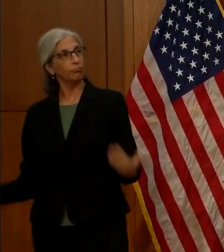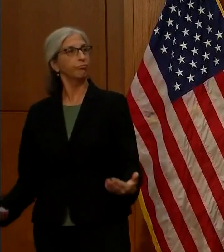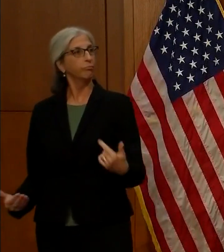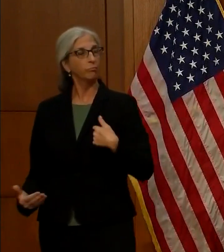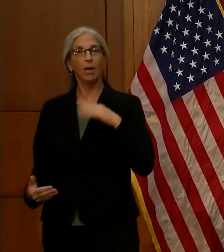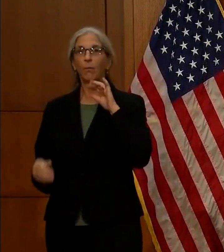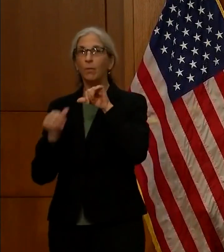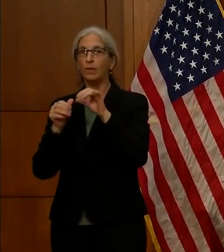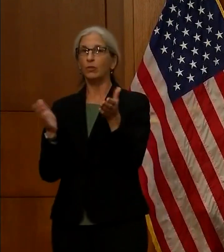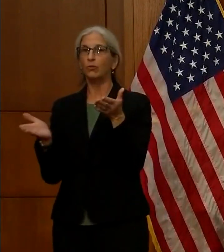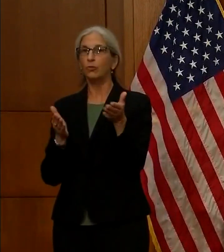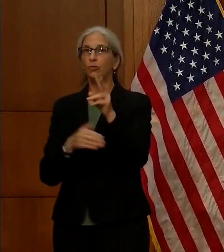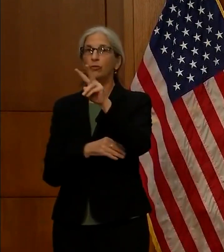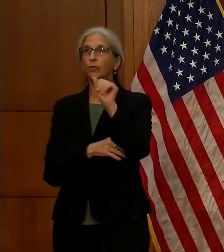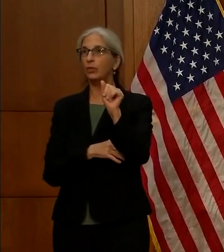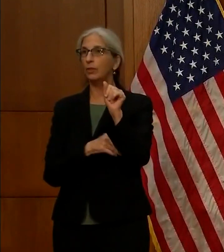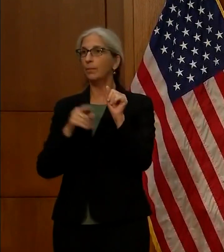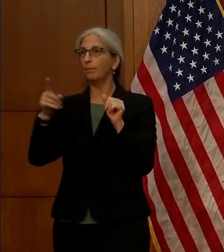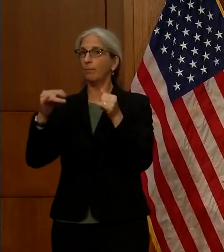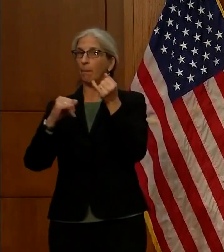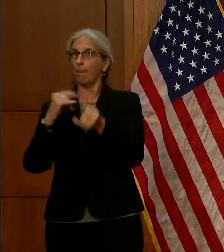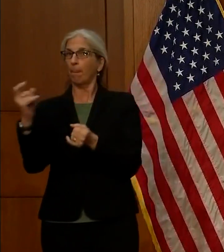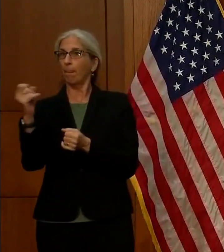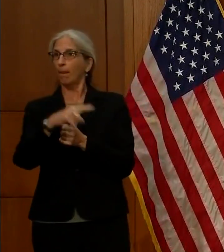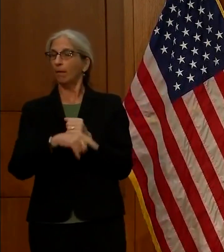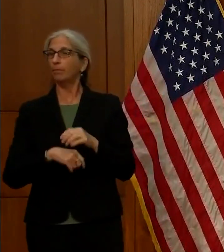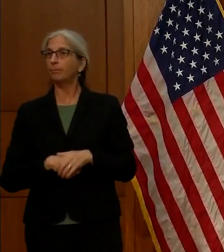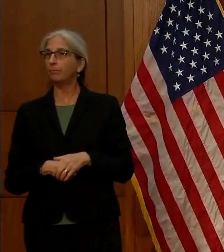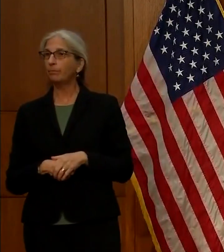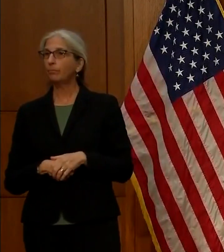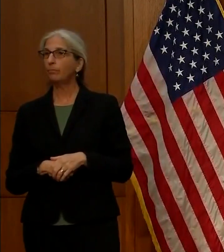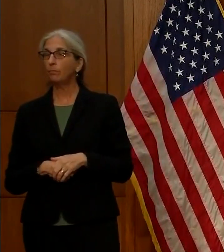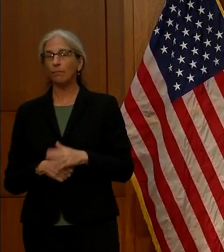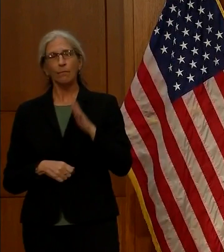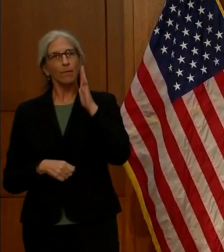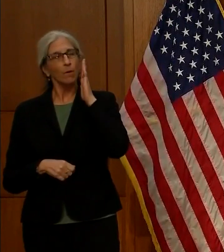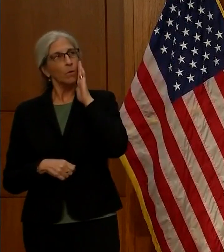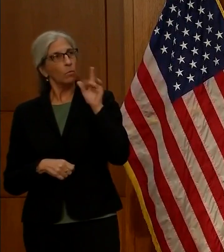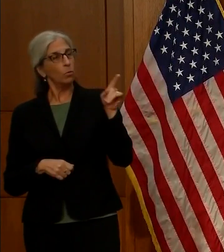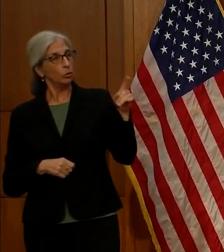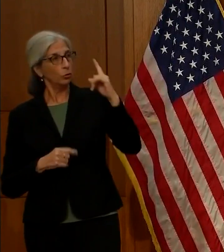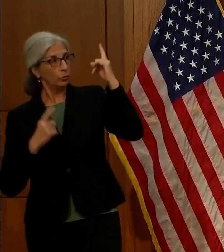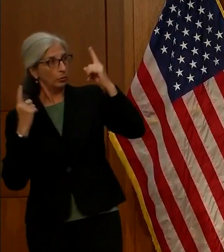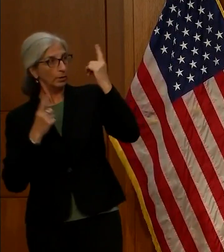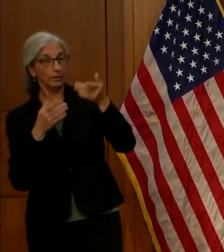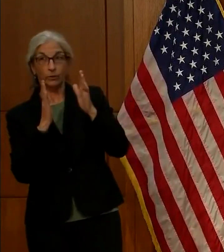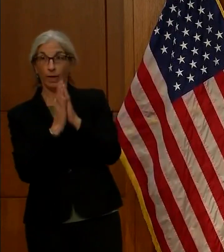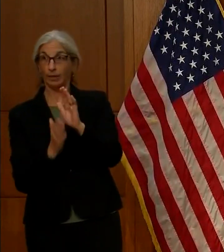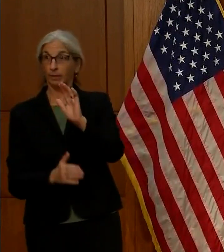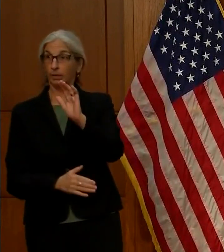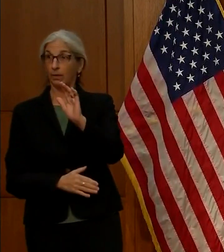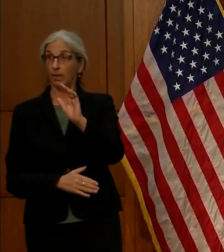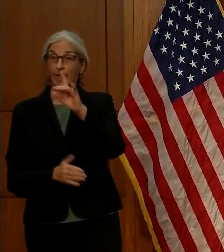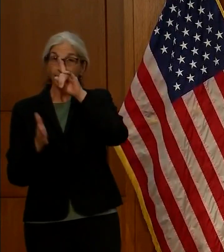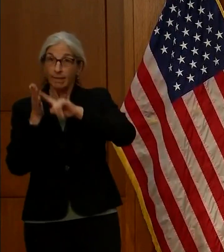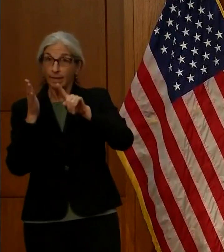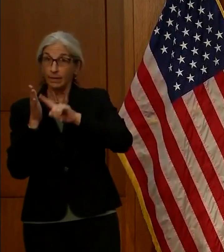WORK UNDER A CLOUD OF INTIMIDATION AND I'LL CONTINUE TO SOAR VIRGIN. ANOTHER WOULD